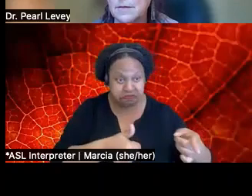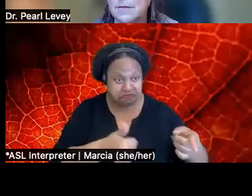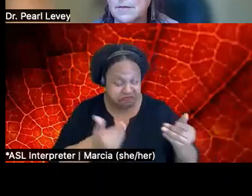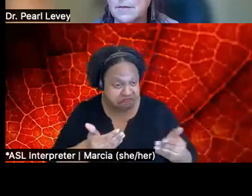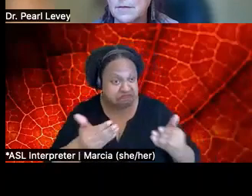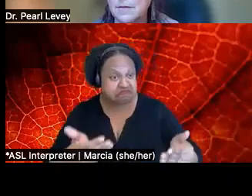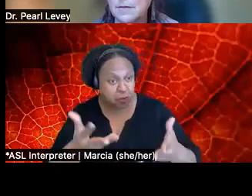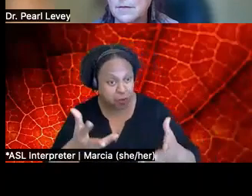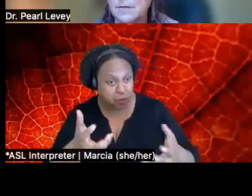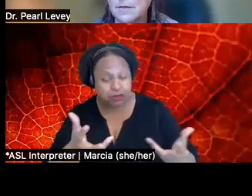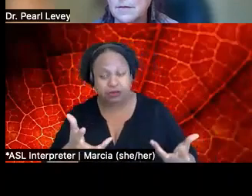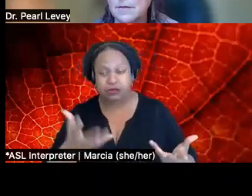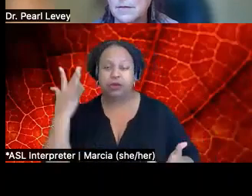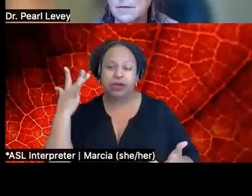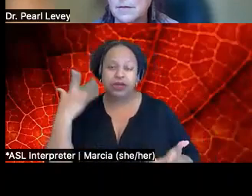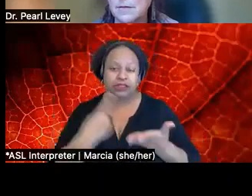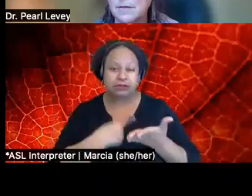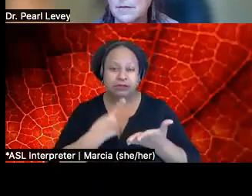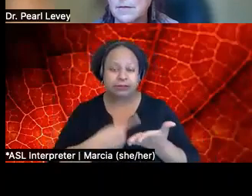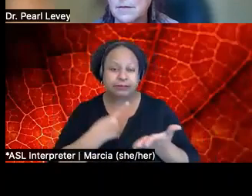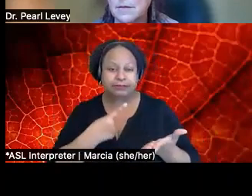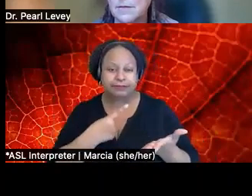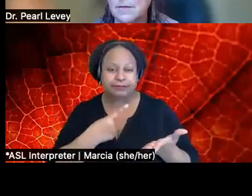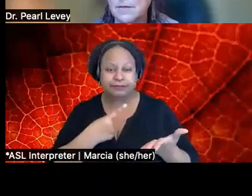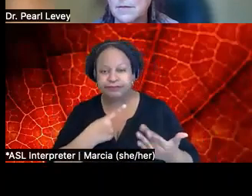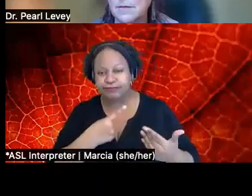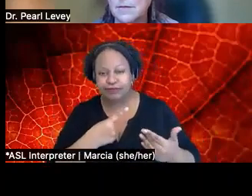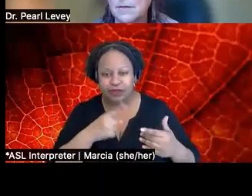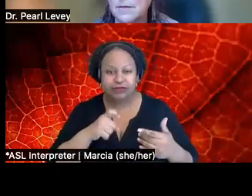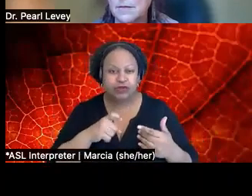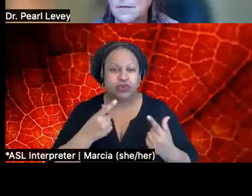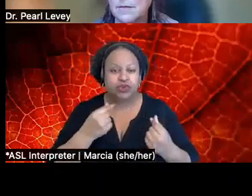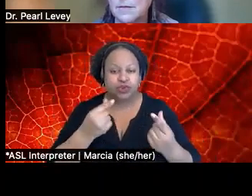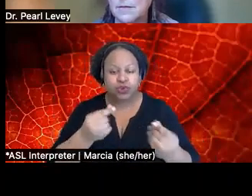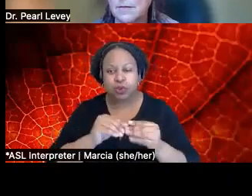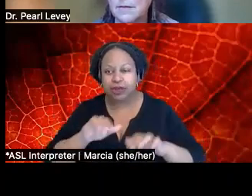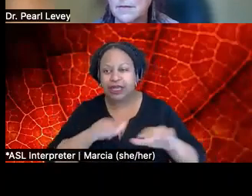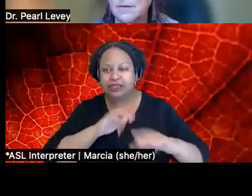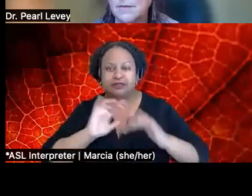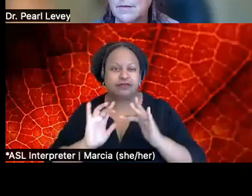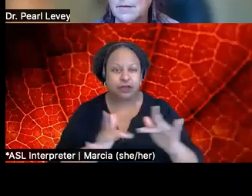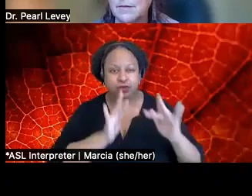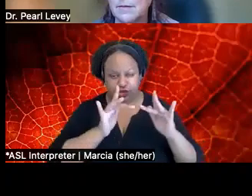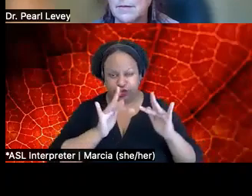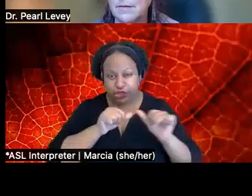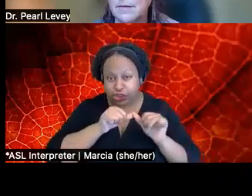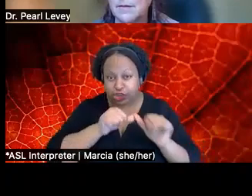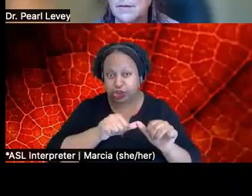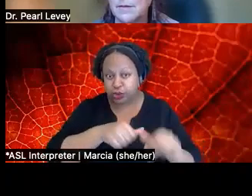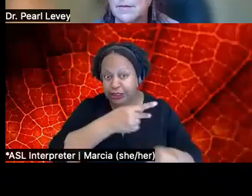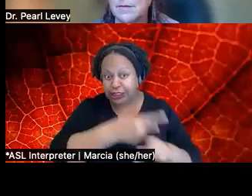Because sometimes to, we do have to do more active outreach to continue to keep the student engaged